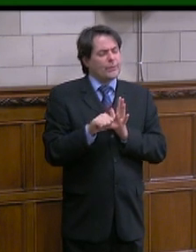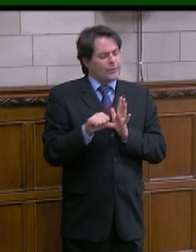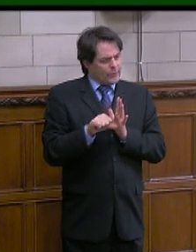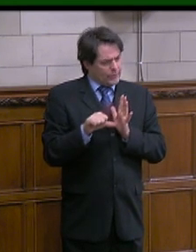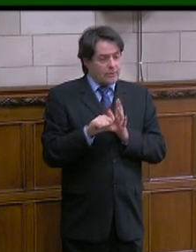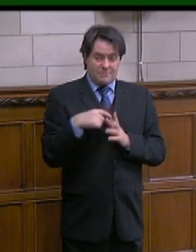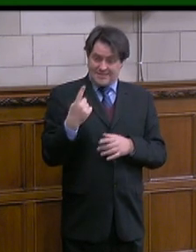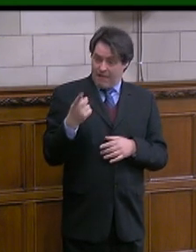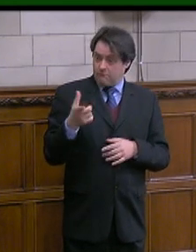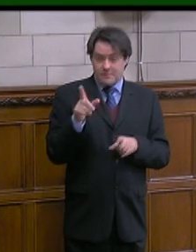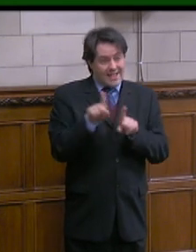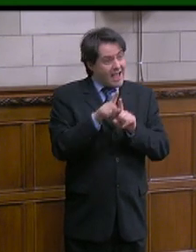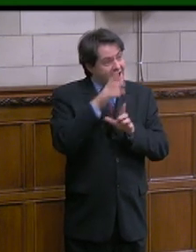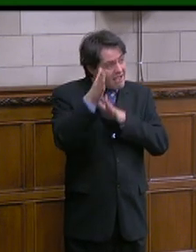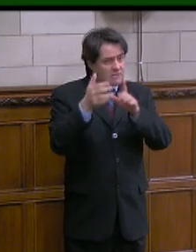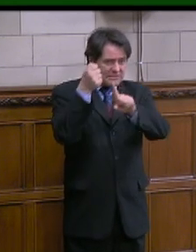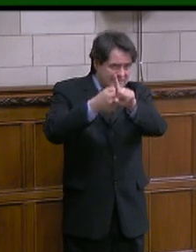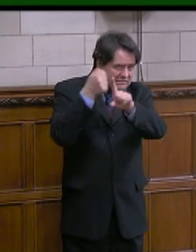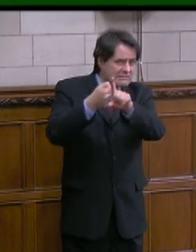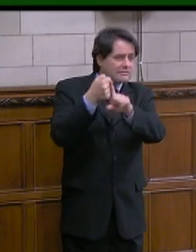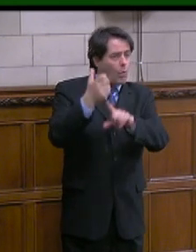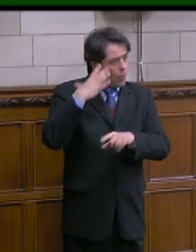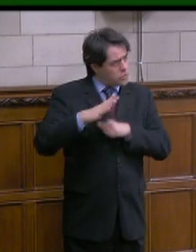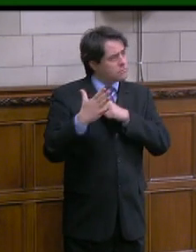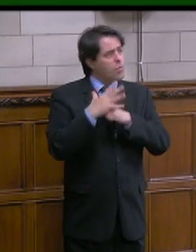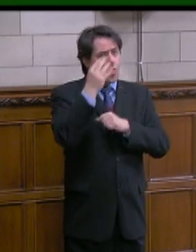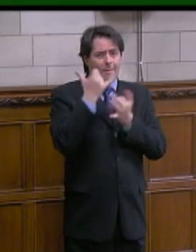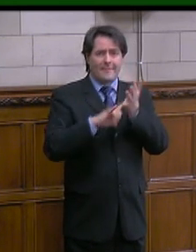She is out there pushing for more people to learn BSL.